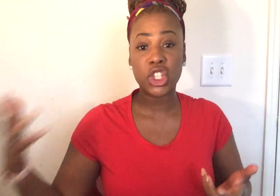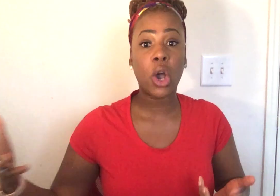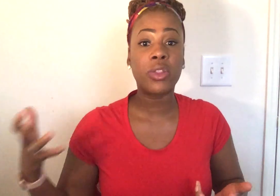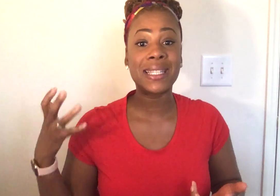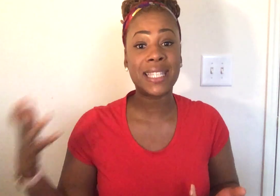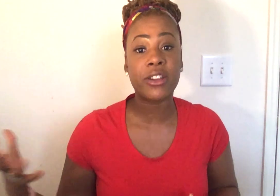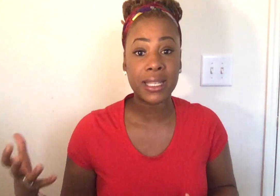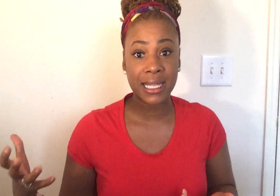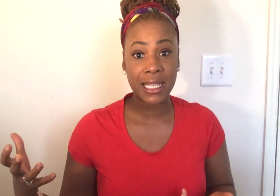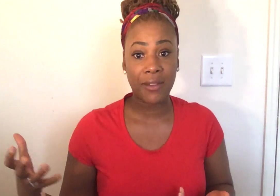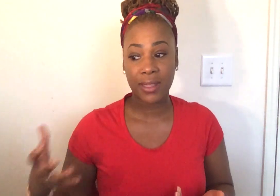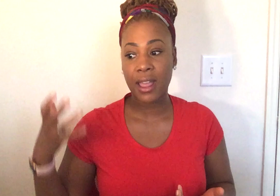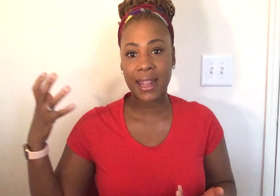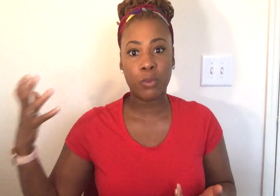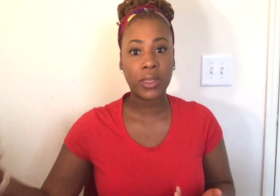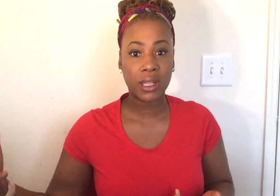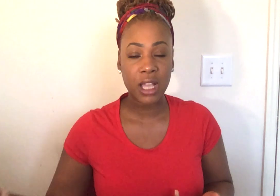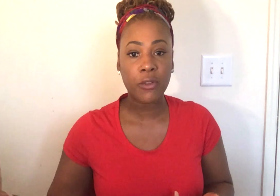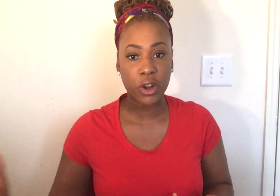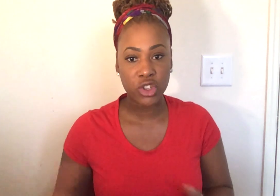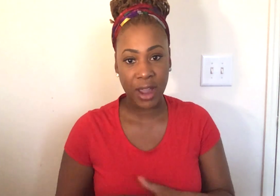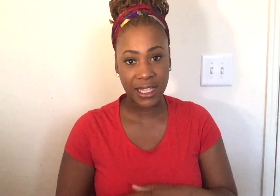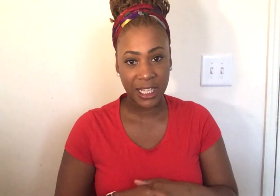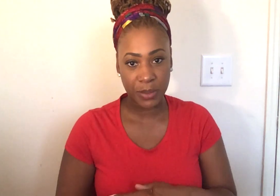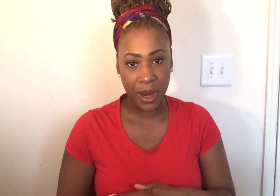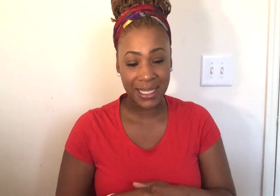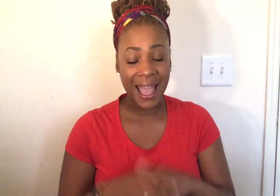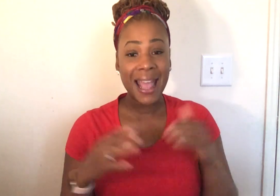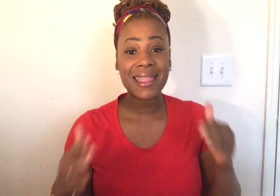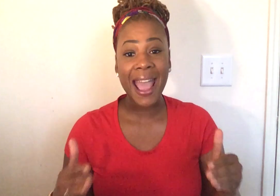show the seriousness of it and what the governor is trying to express that's